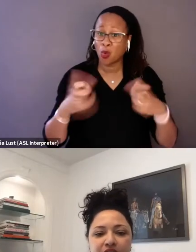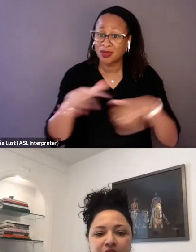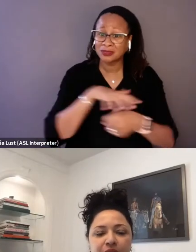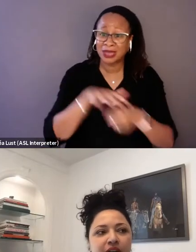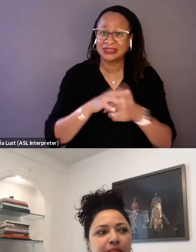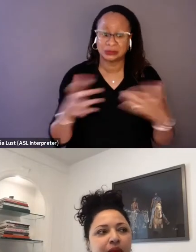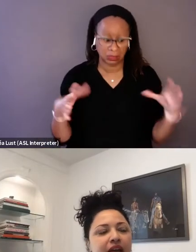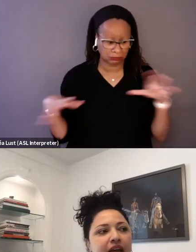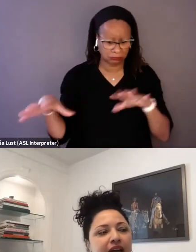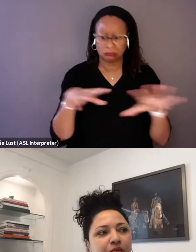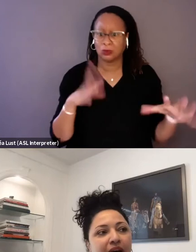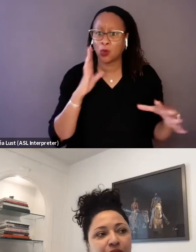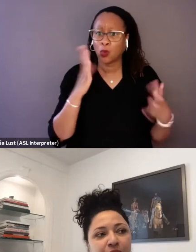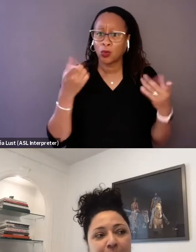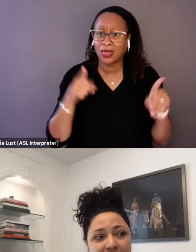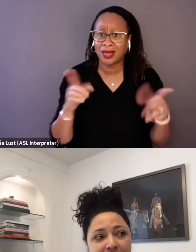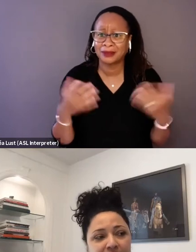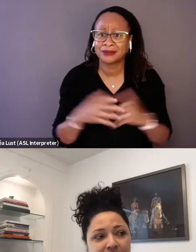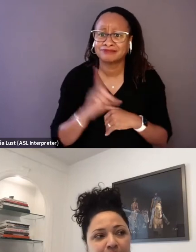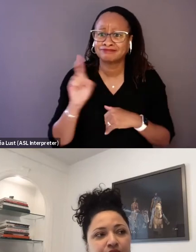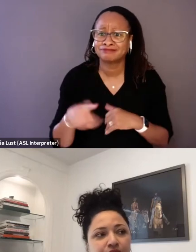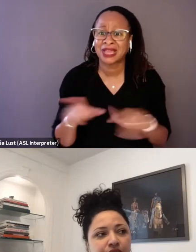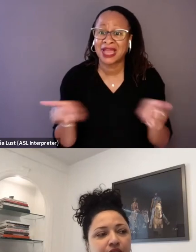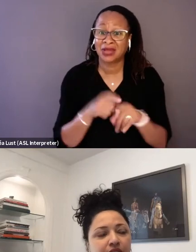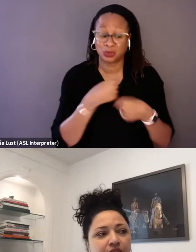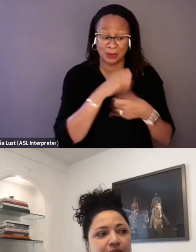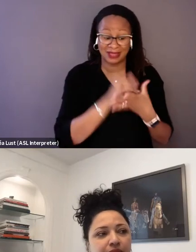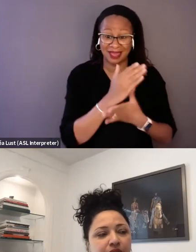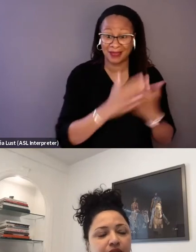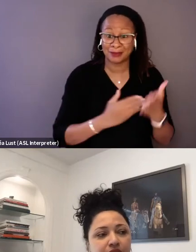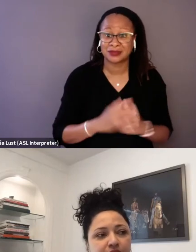You know, and as we were making this episode or the series